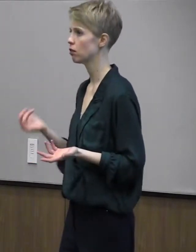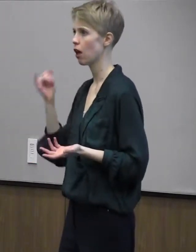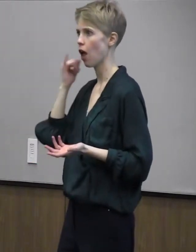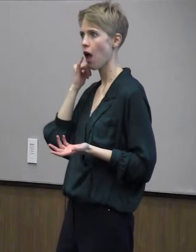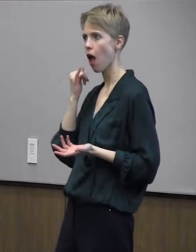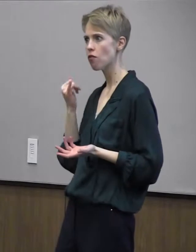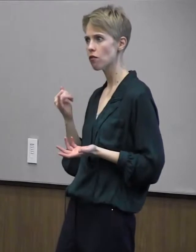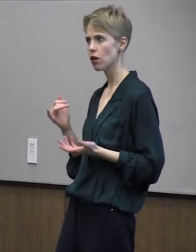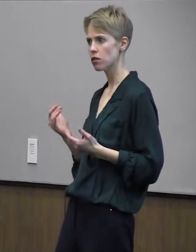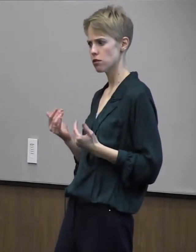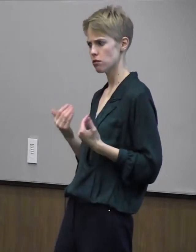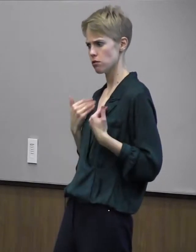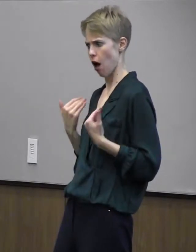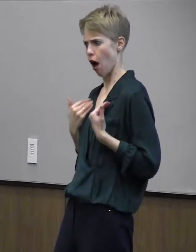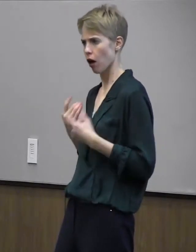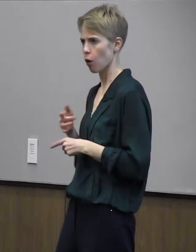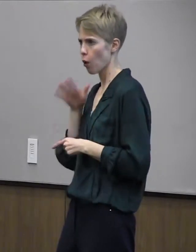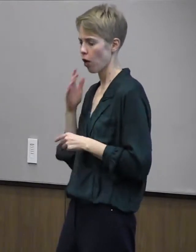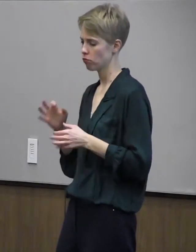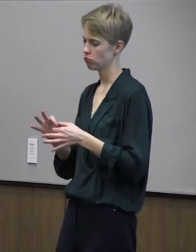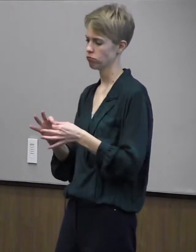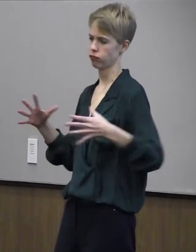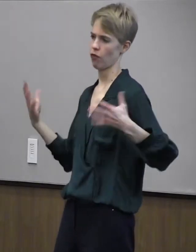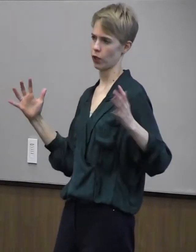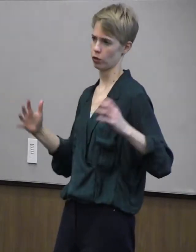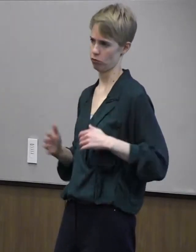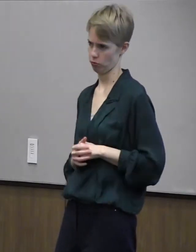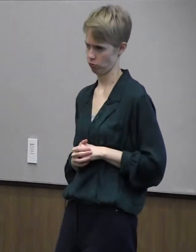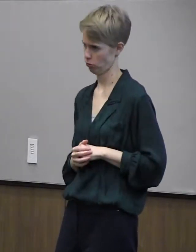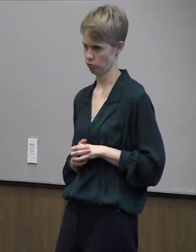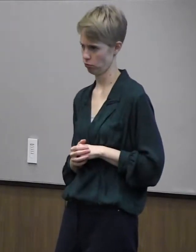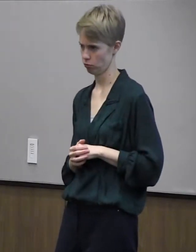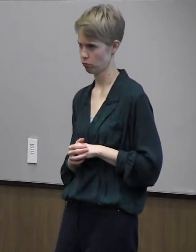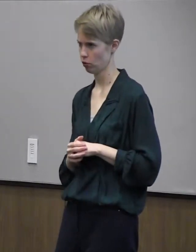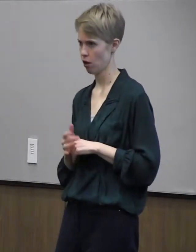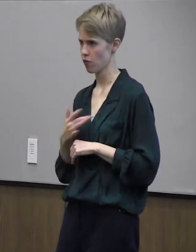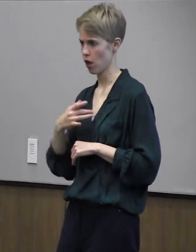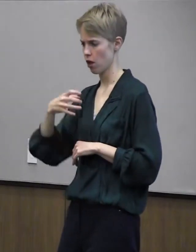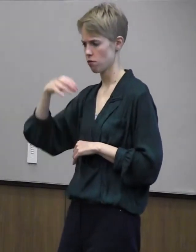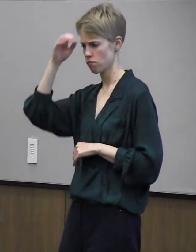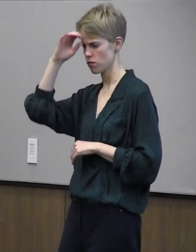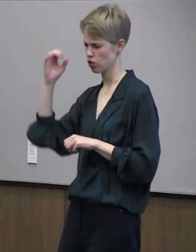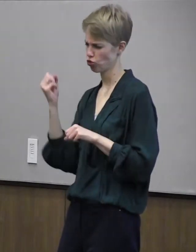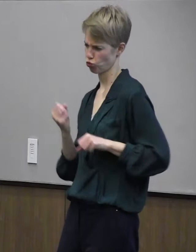acquaintance. Dogmatic assertions on matters which the children understand